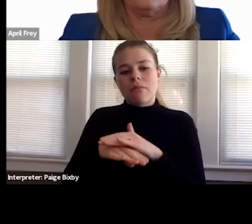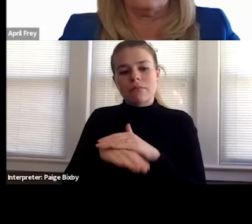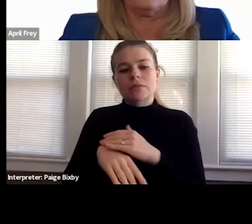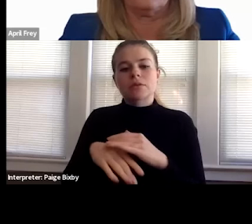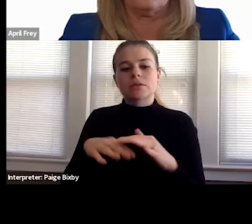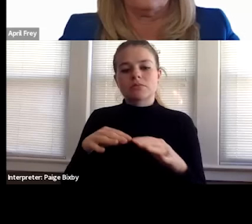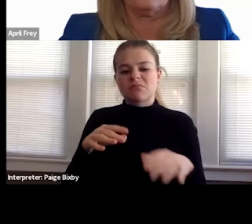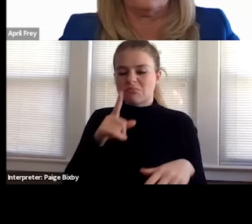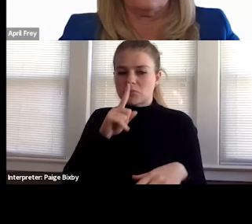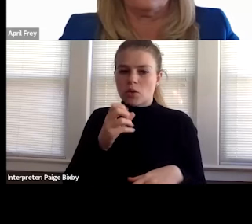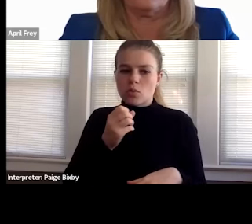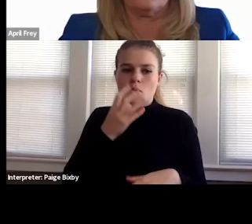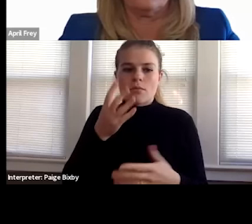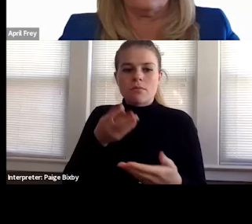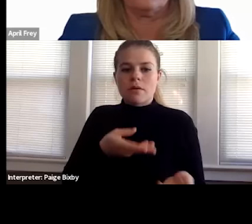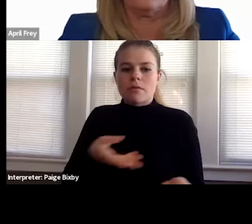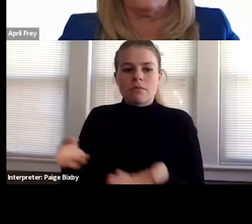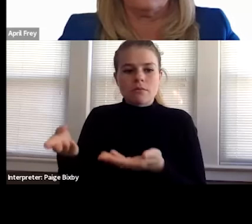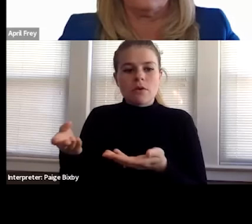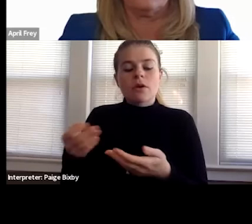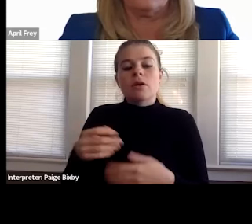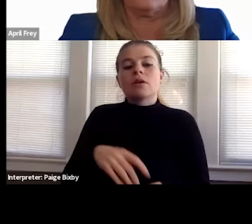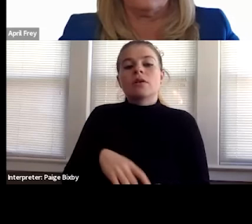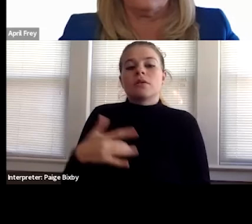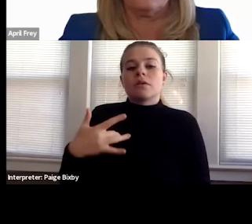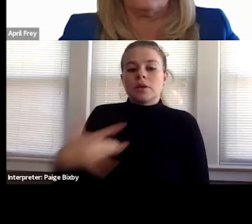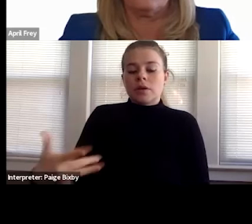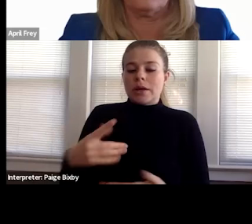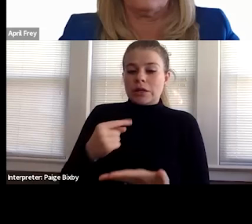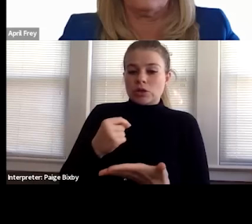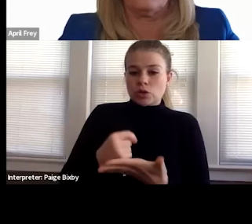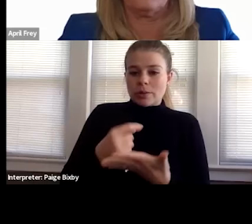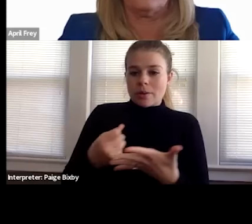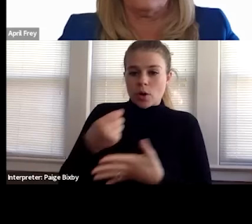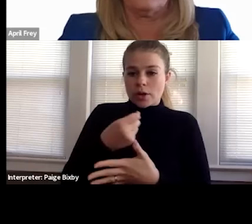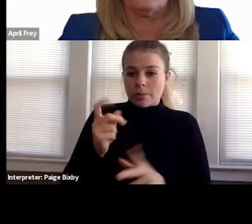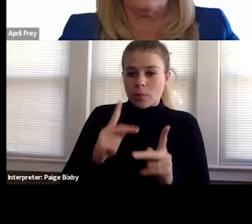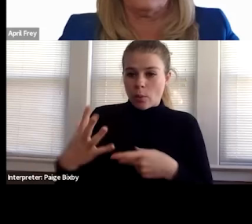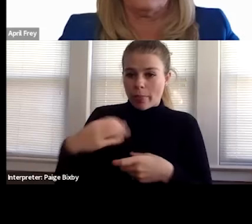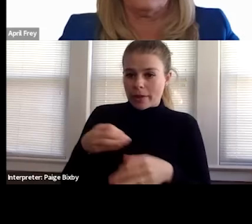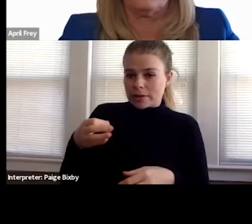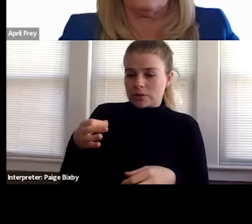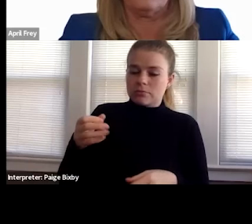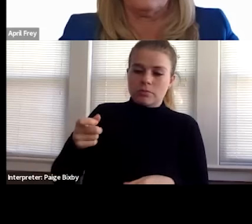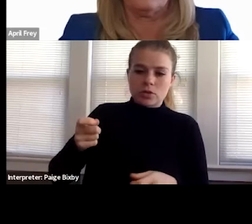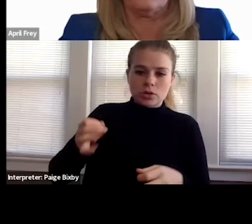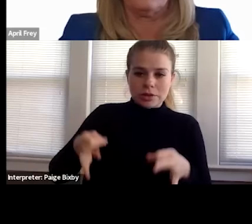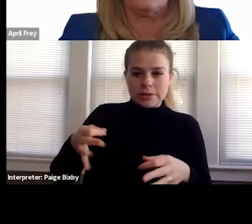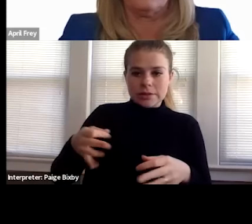Oftentimes treatment prioritize those in the justice baby system versus the child welfare system.